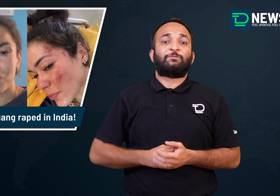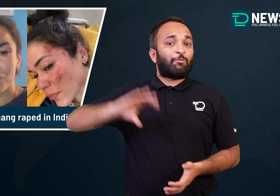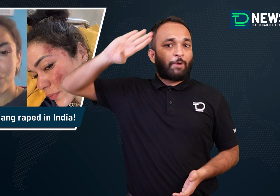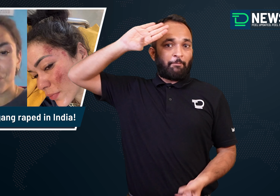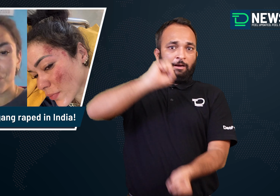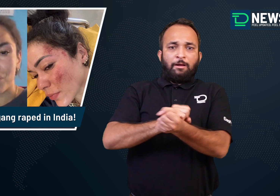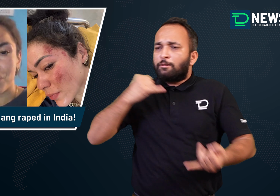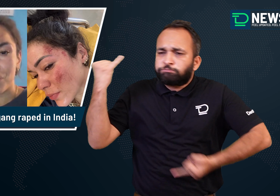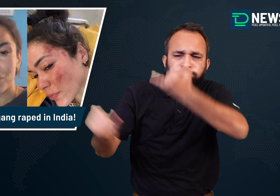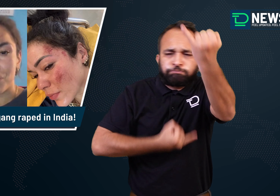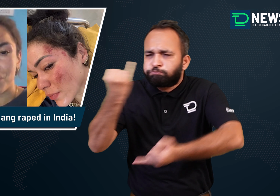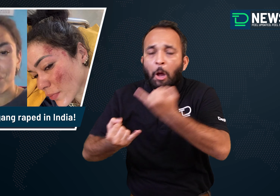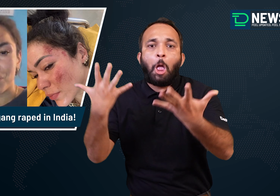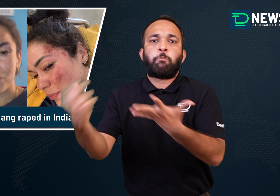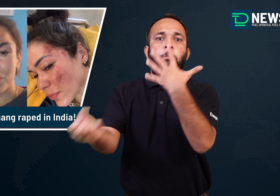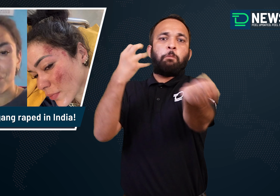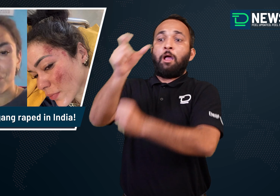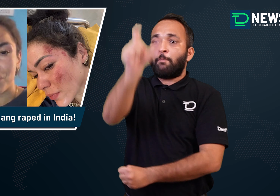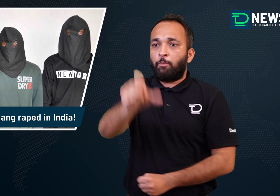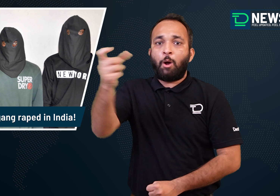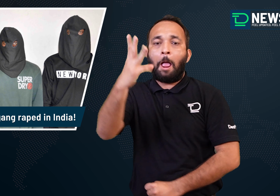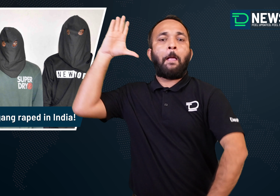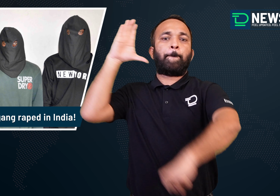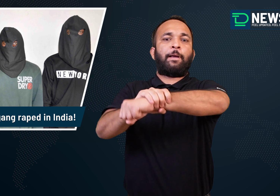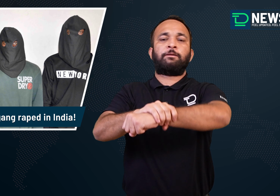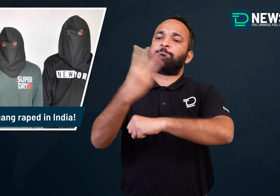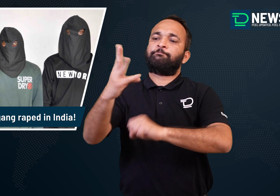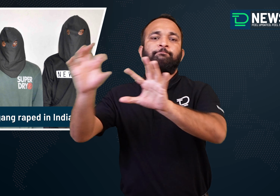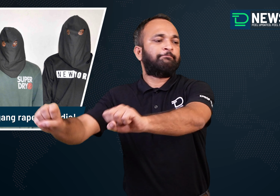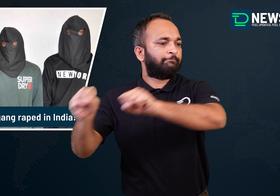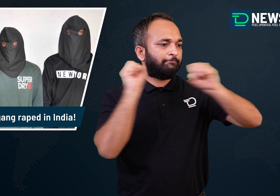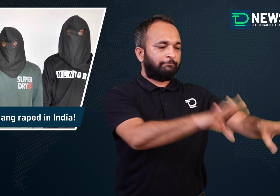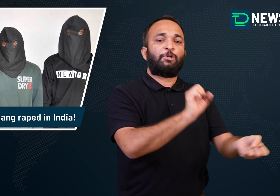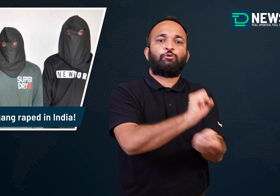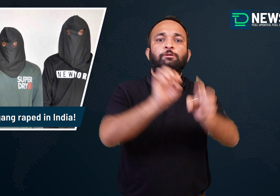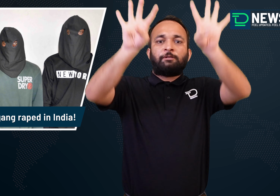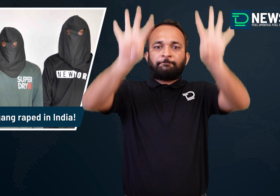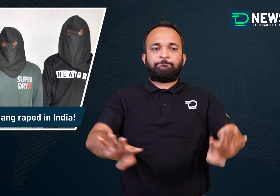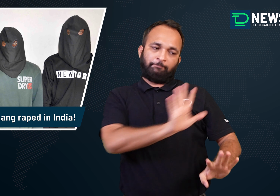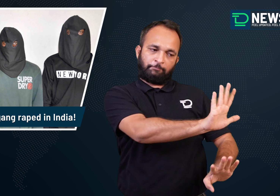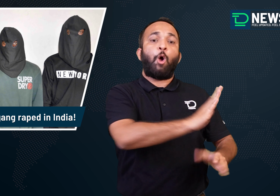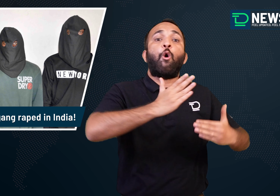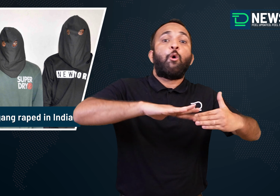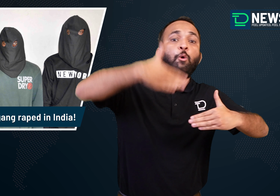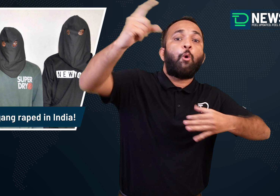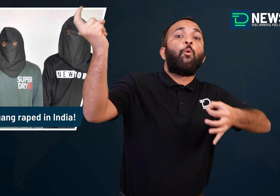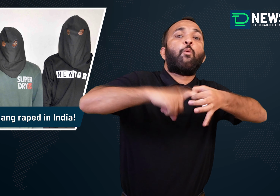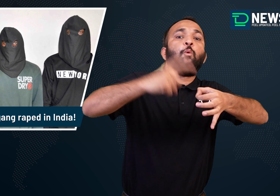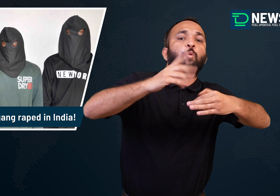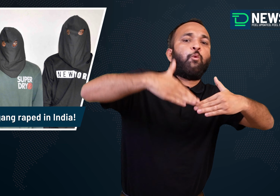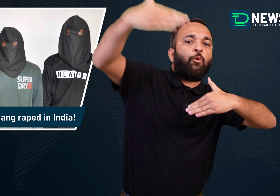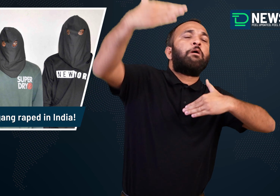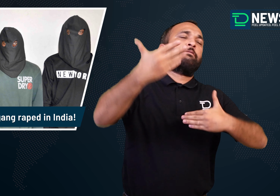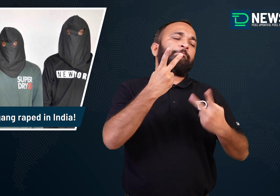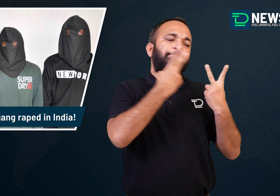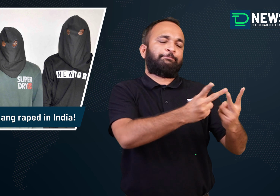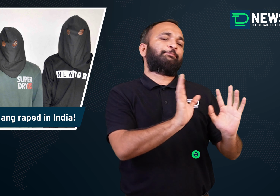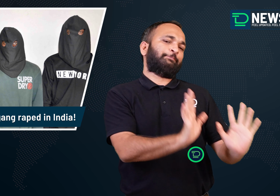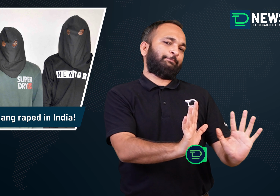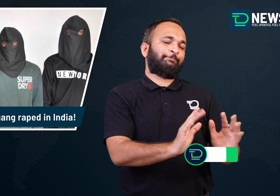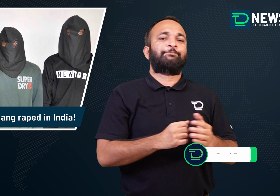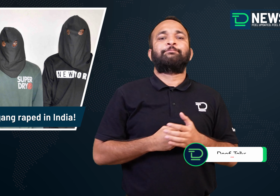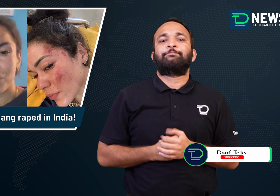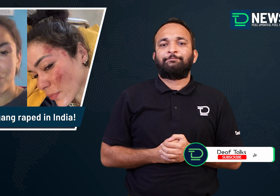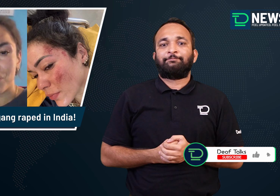The police have arrested three men who were involved in this.